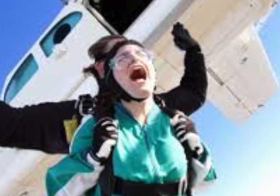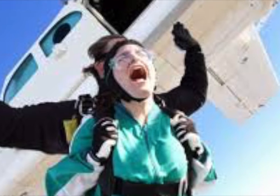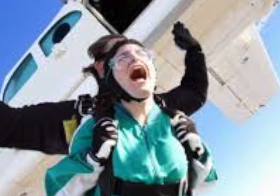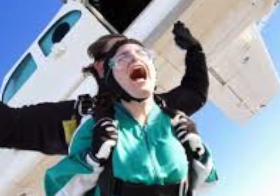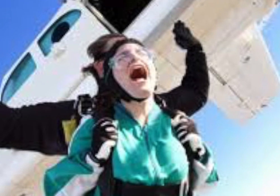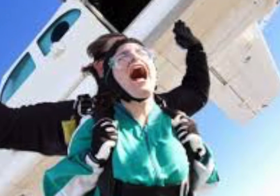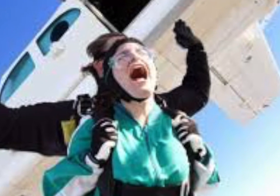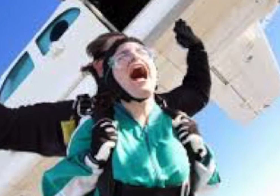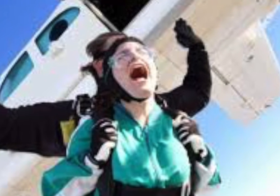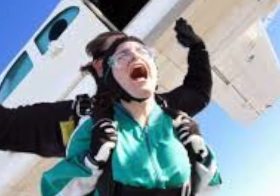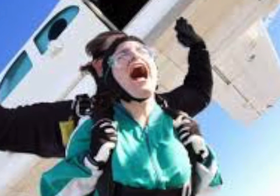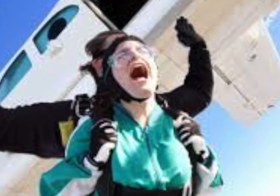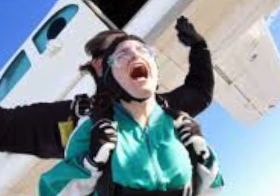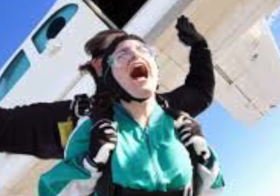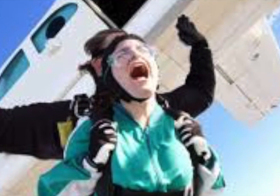Skydiving